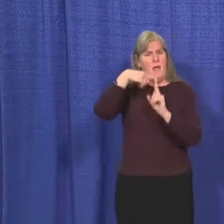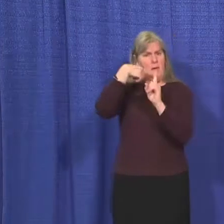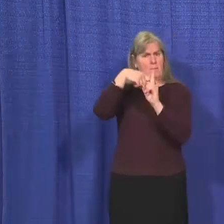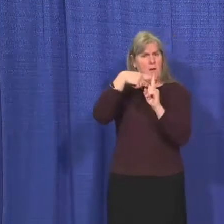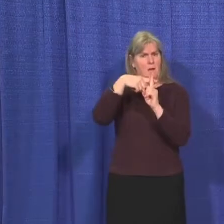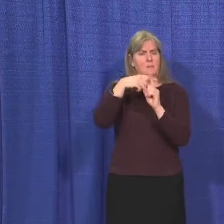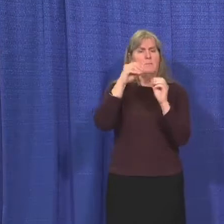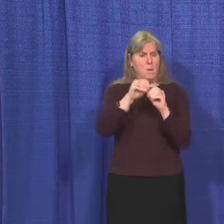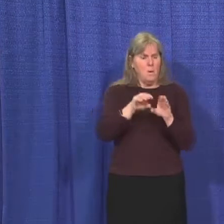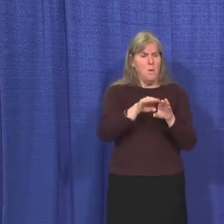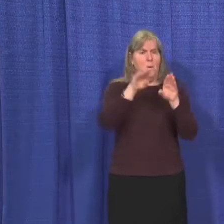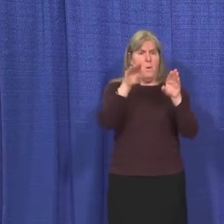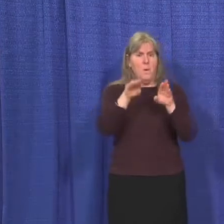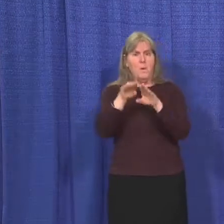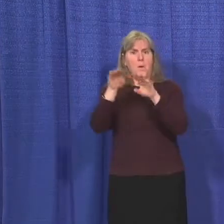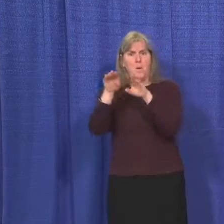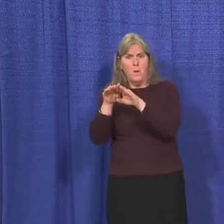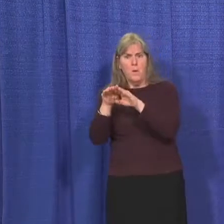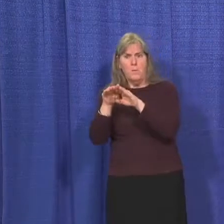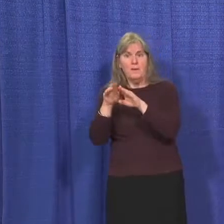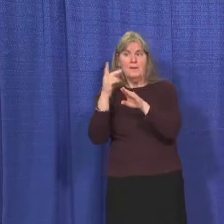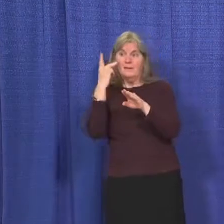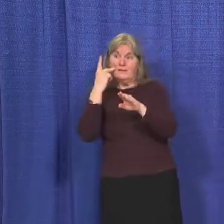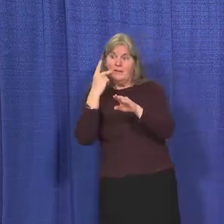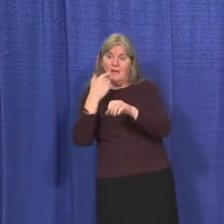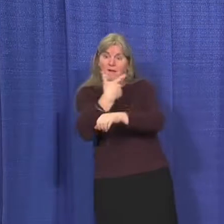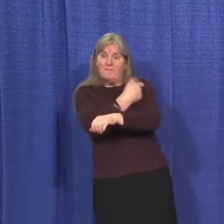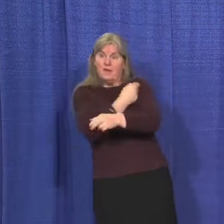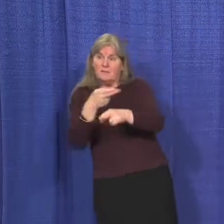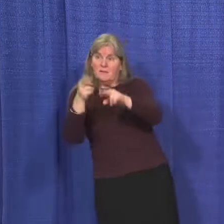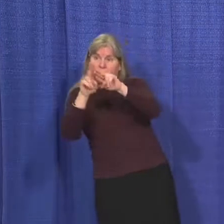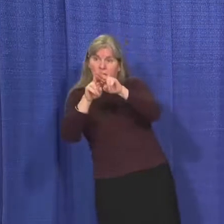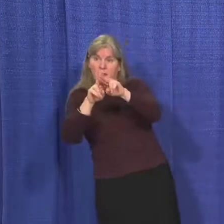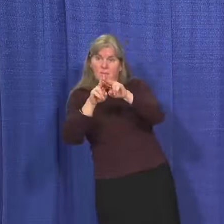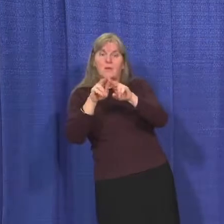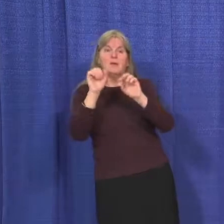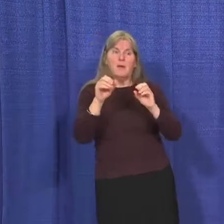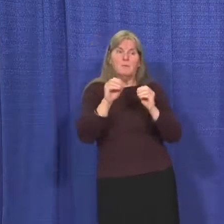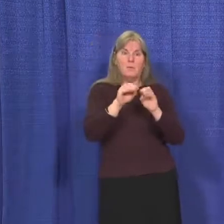optimistic about relaxing restrictions as vaccine uptake increases, as warmer weather